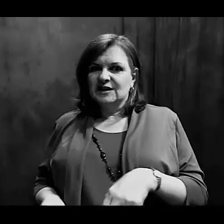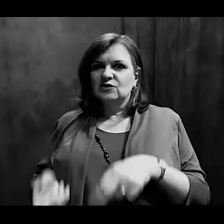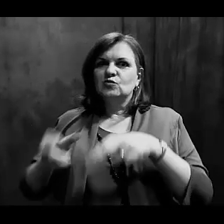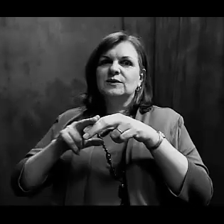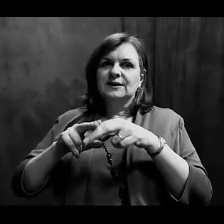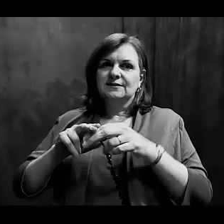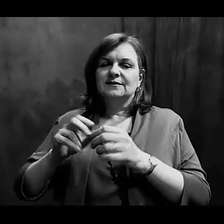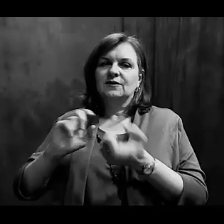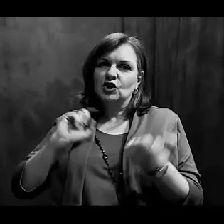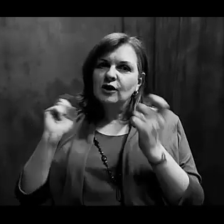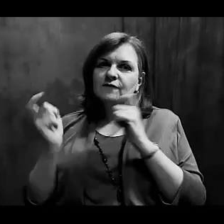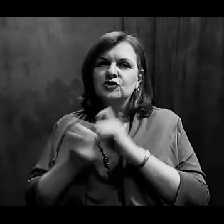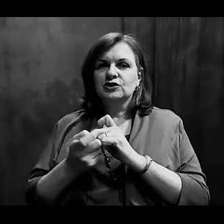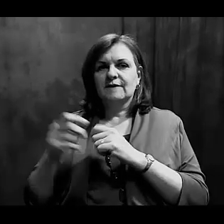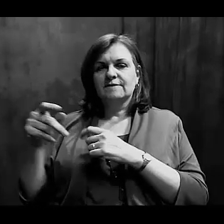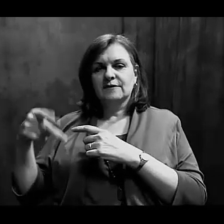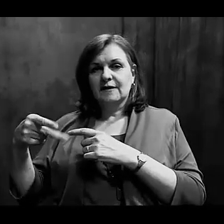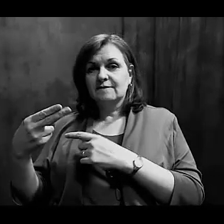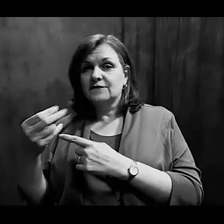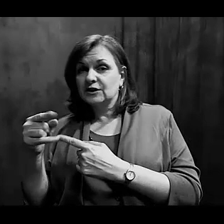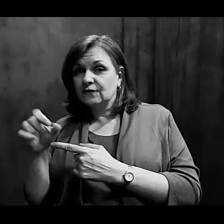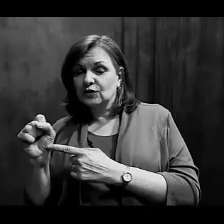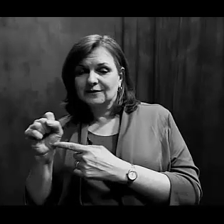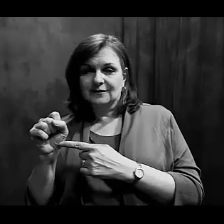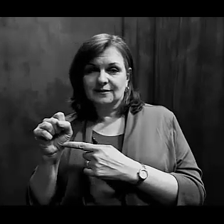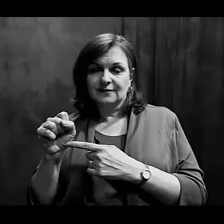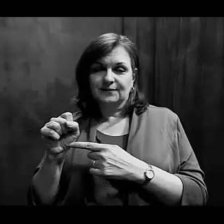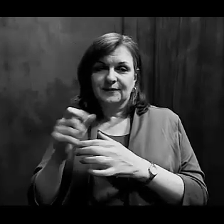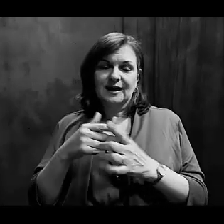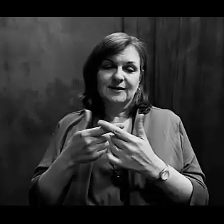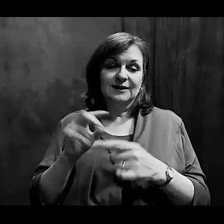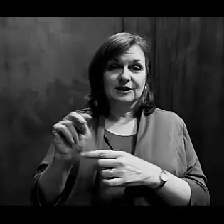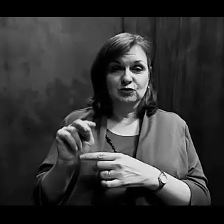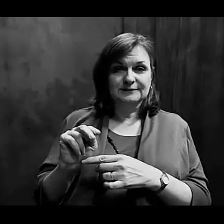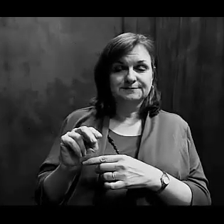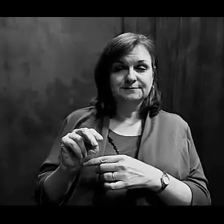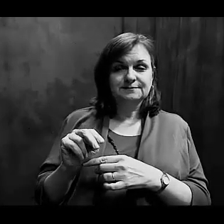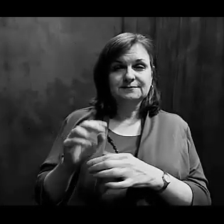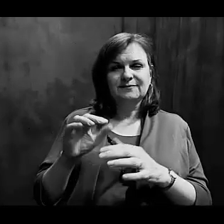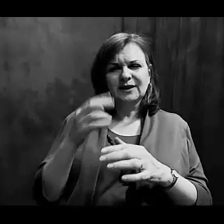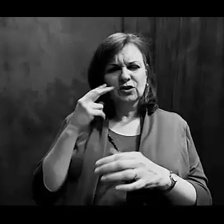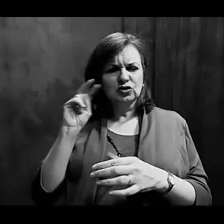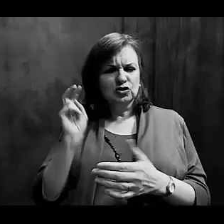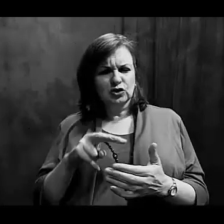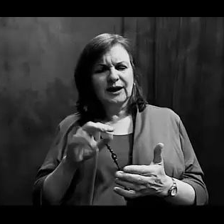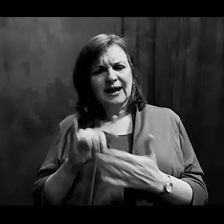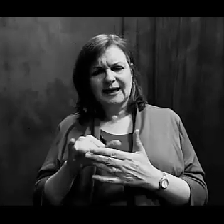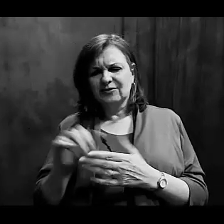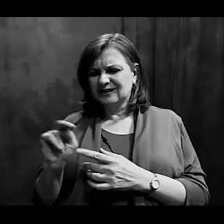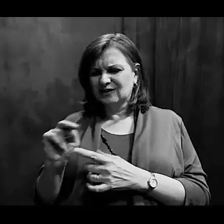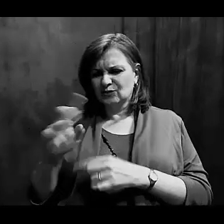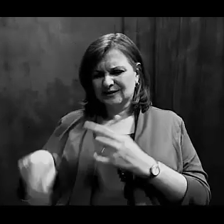this is a problem you have to think about what effect this will have on the nitrogen cycle go back look at the nitrogen cycle